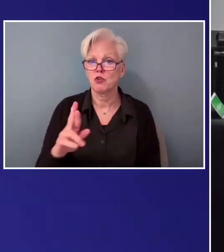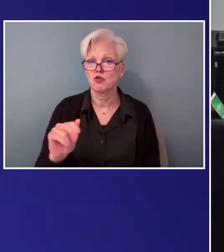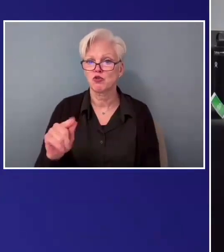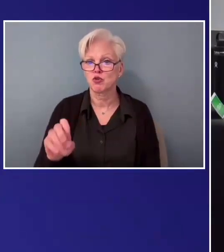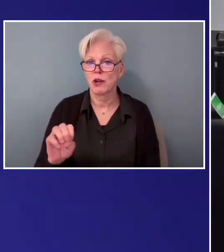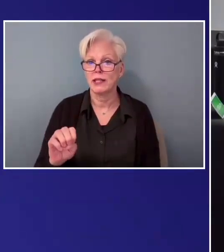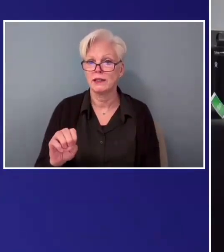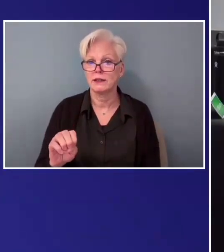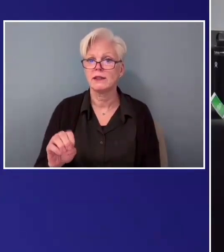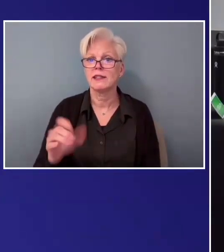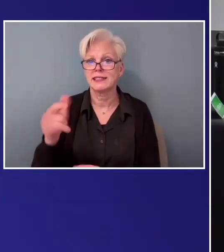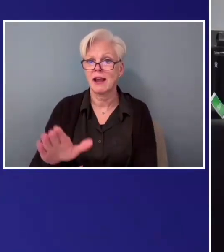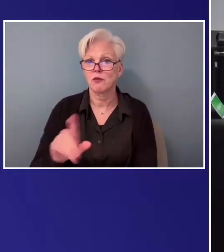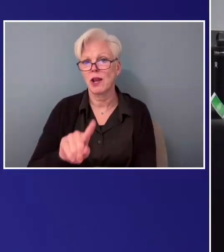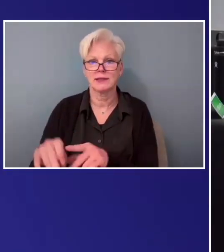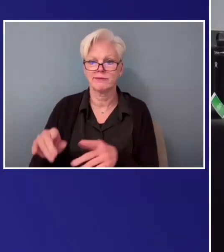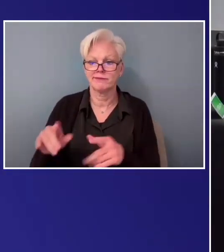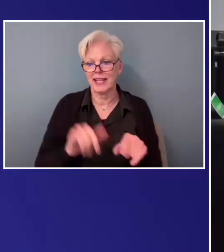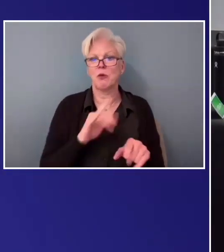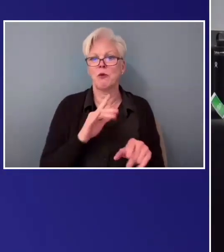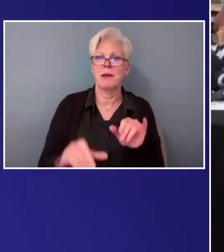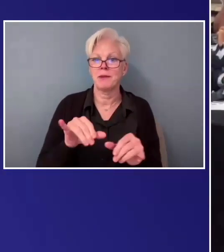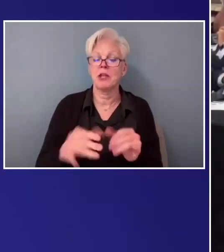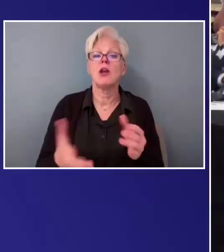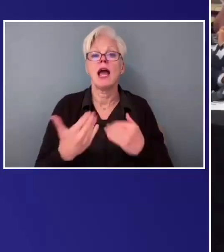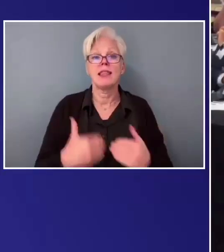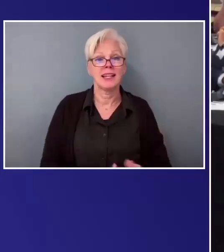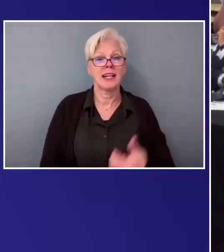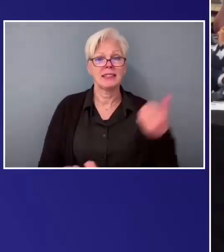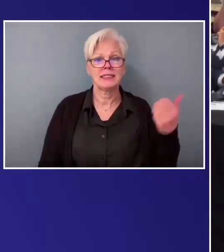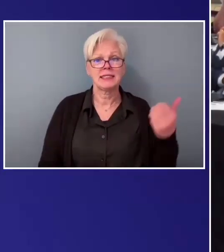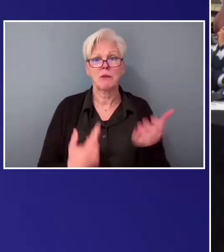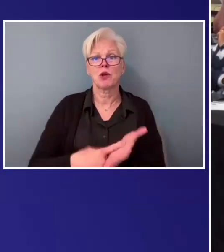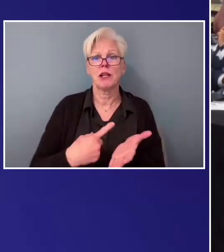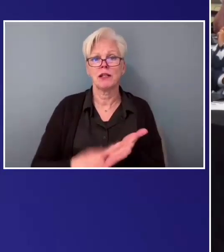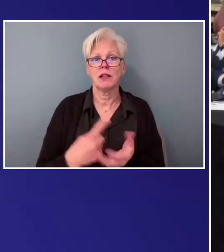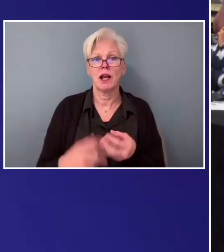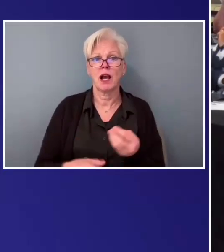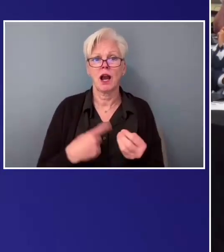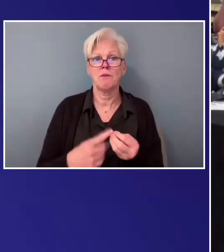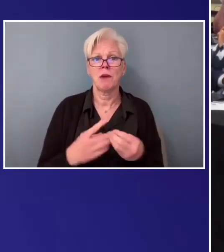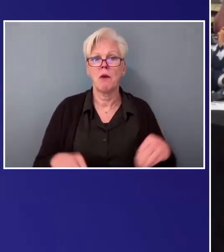afternoon. And then maybe have a separate conversation about more generally the